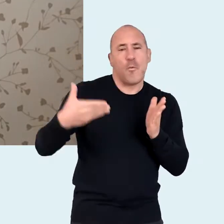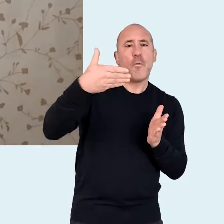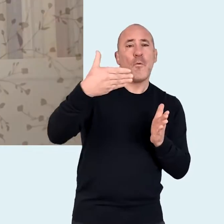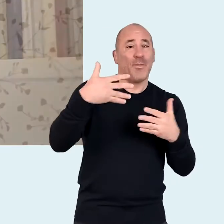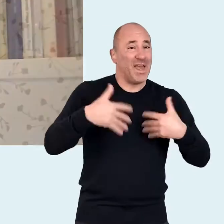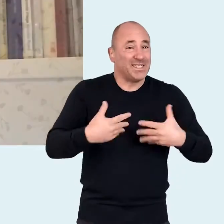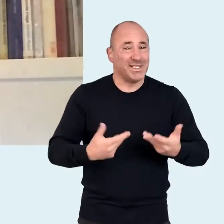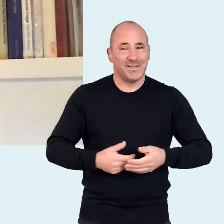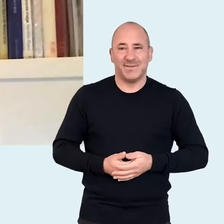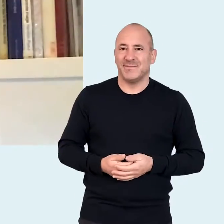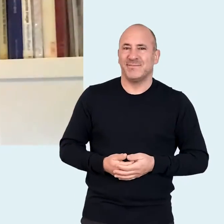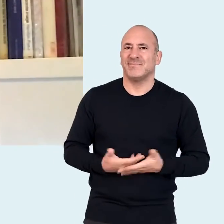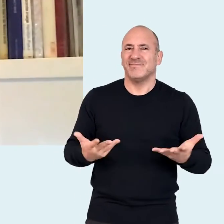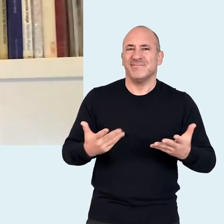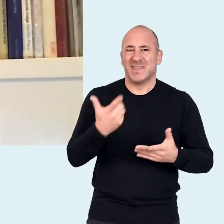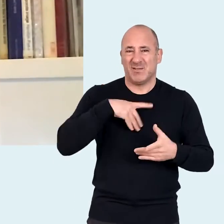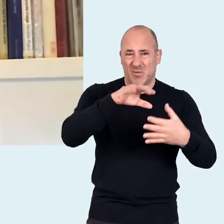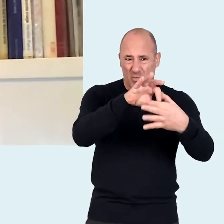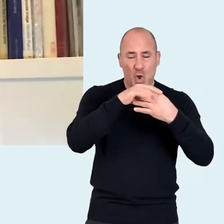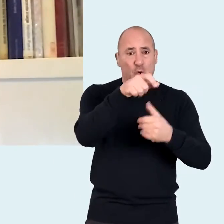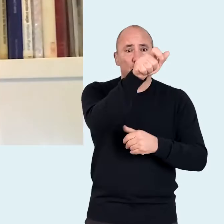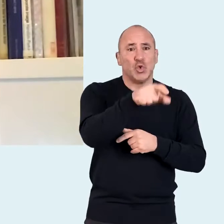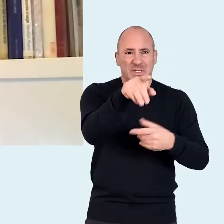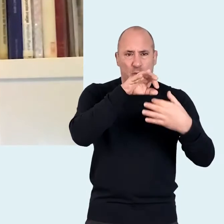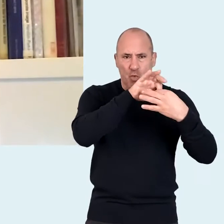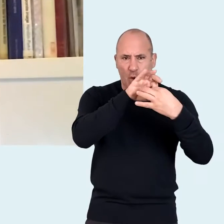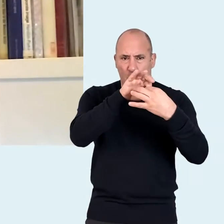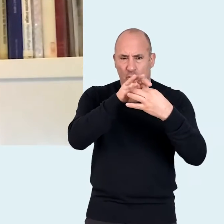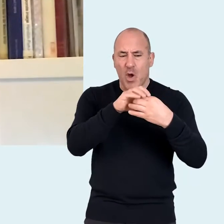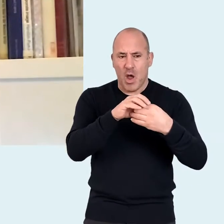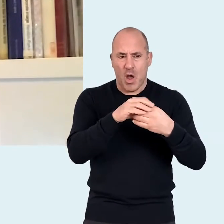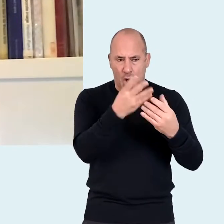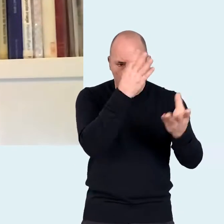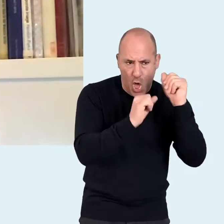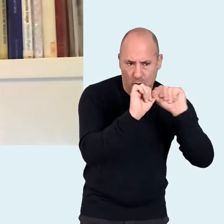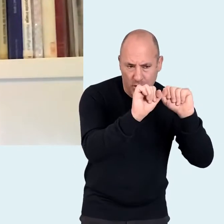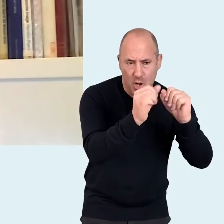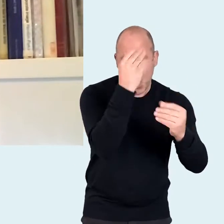You need to work together with your students and to learn from each other, and that will